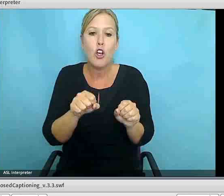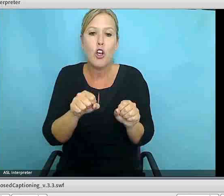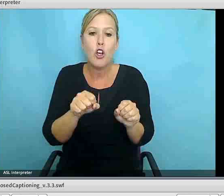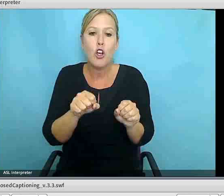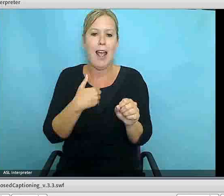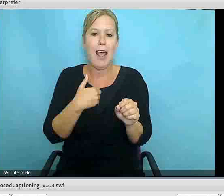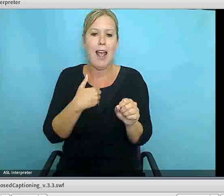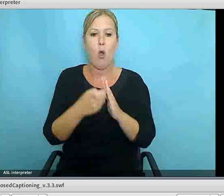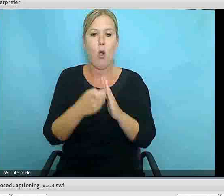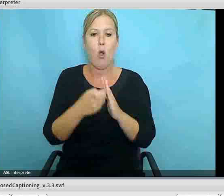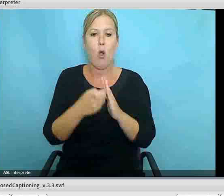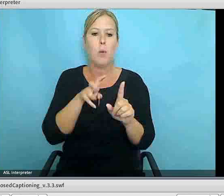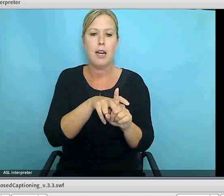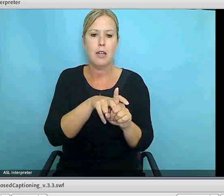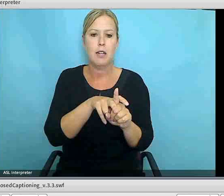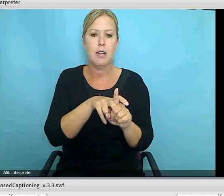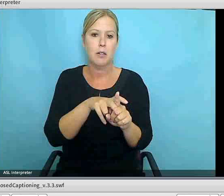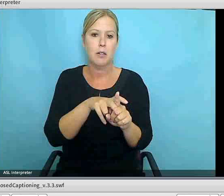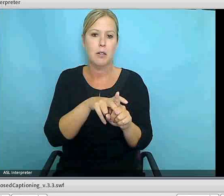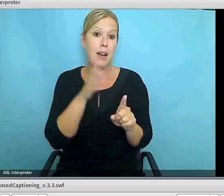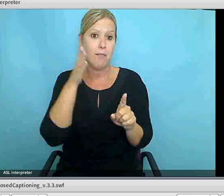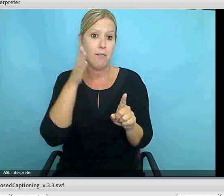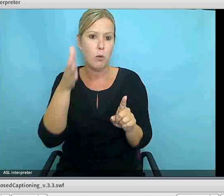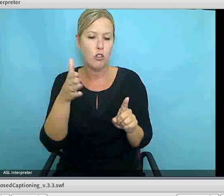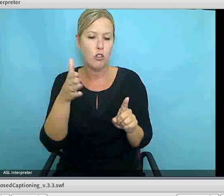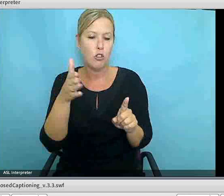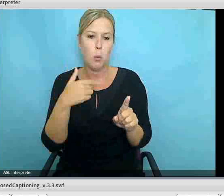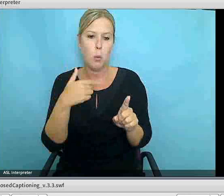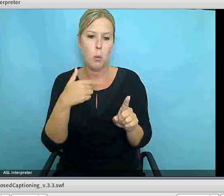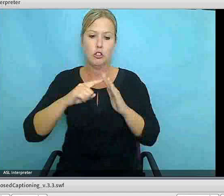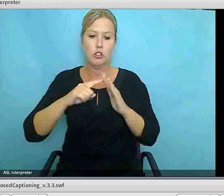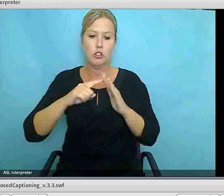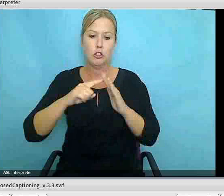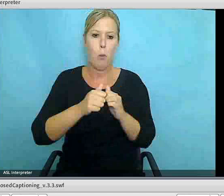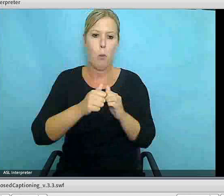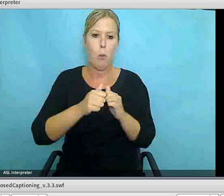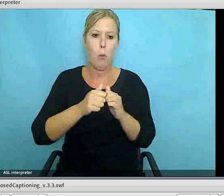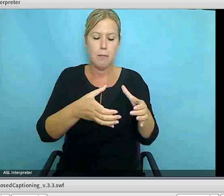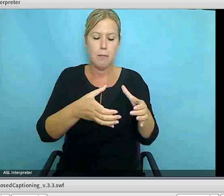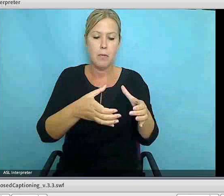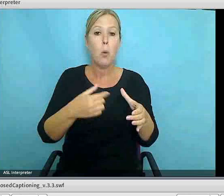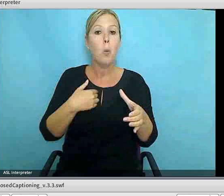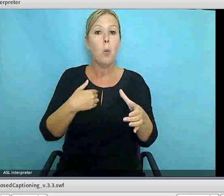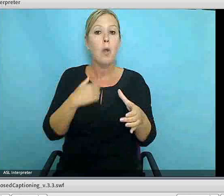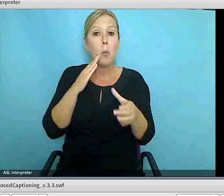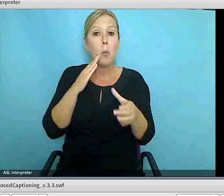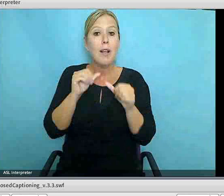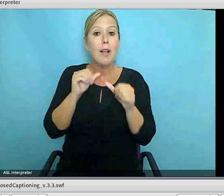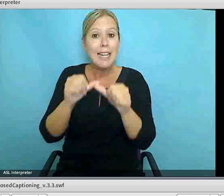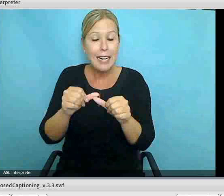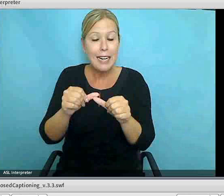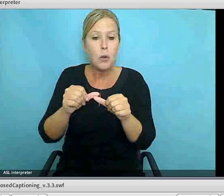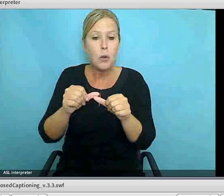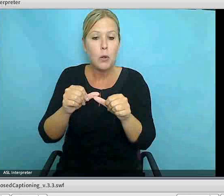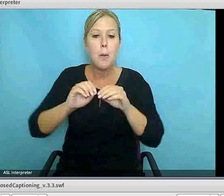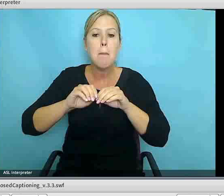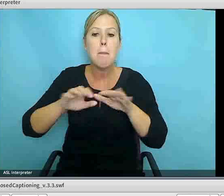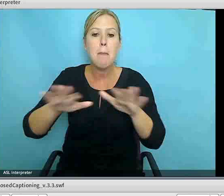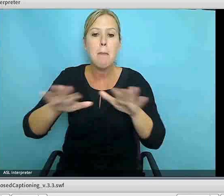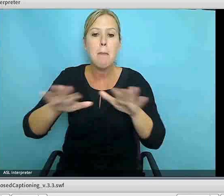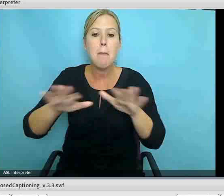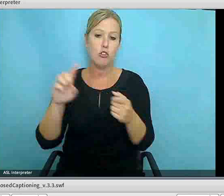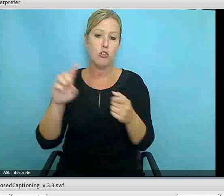And our mailings will continue to the first week of October until we get to all 90,000.